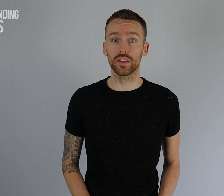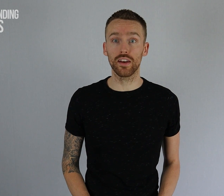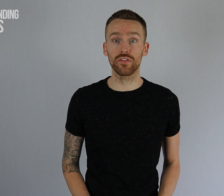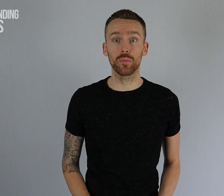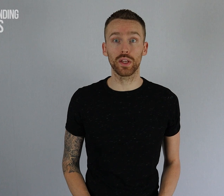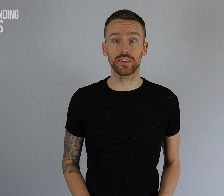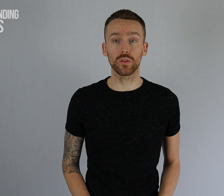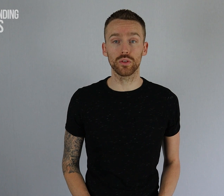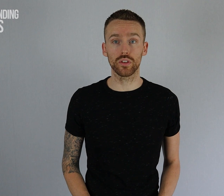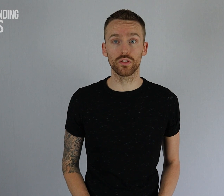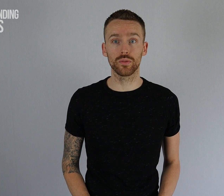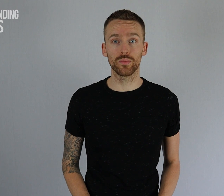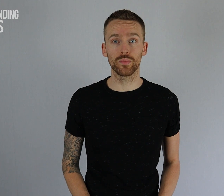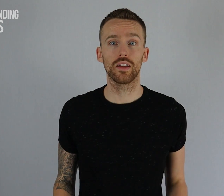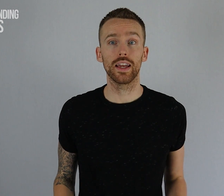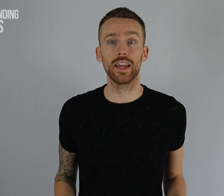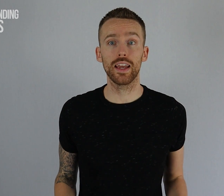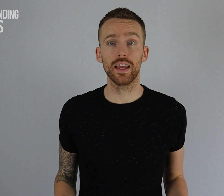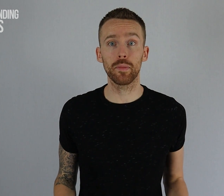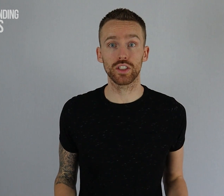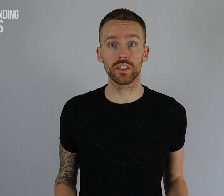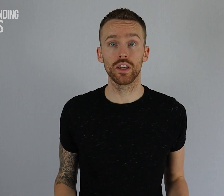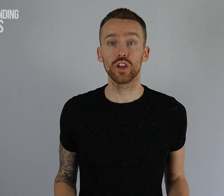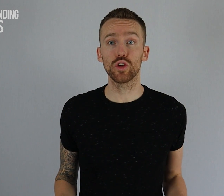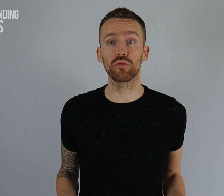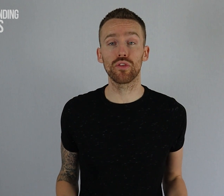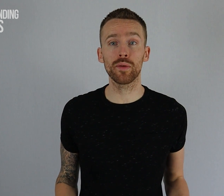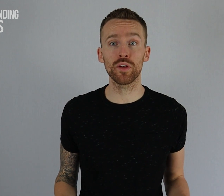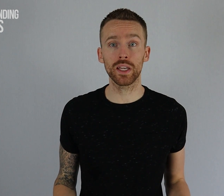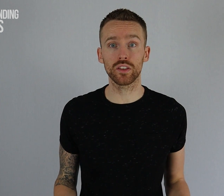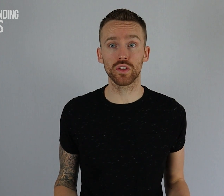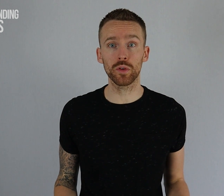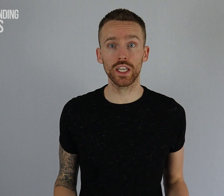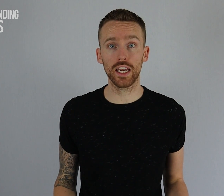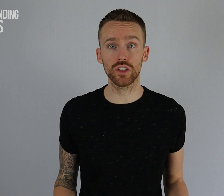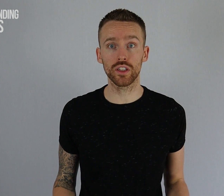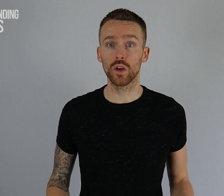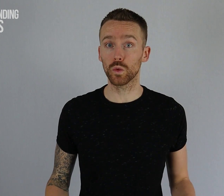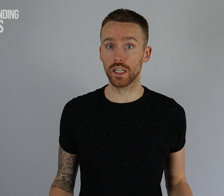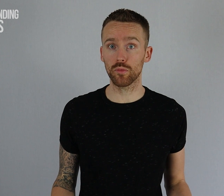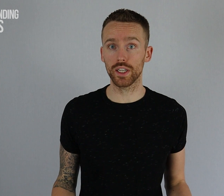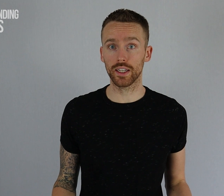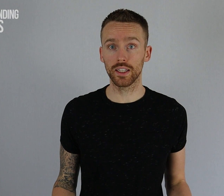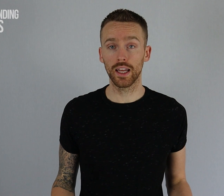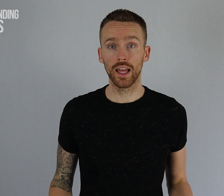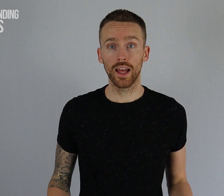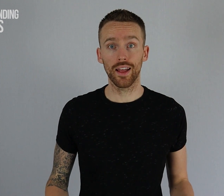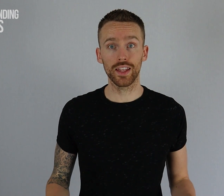with deaf BSL users. Imagine your primary means of communication was lipreading and